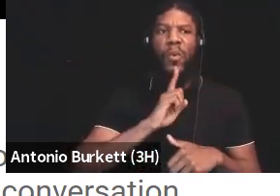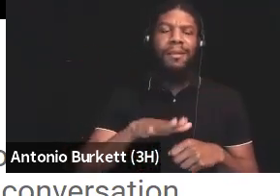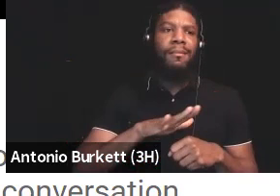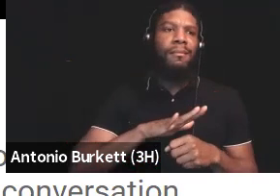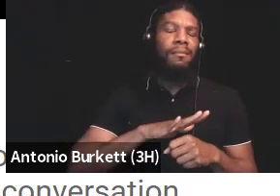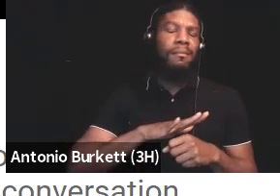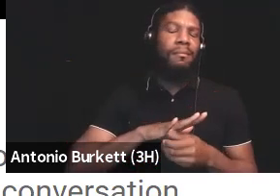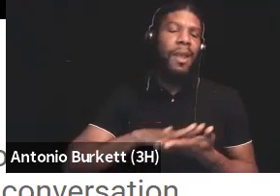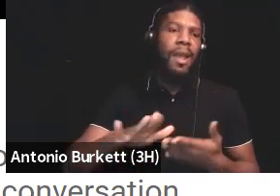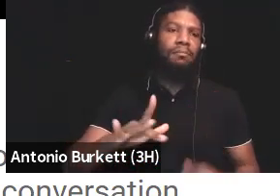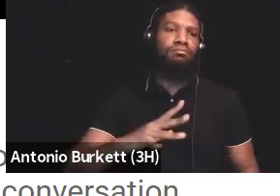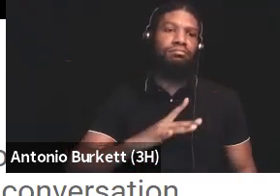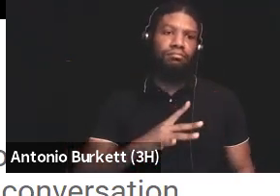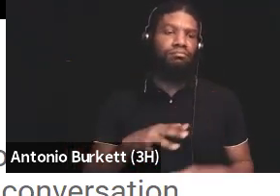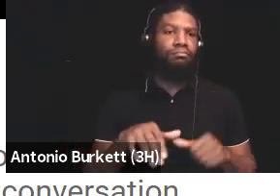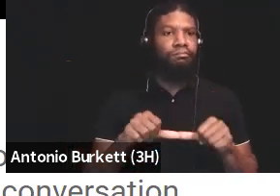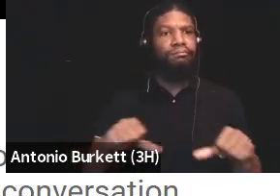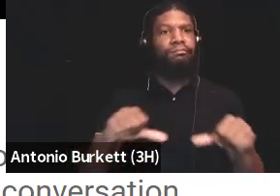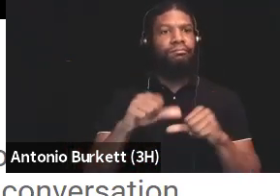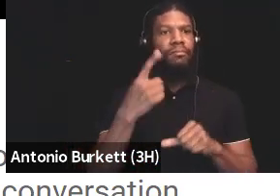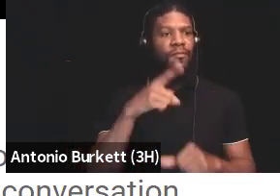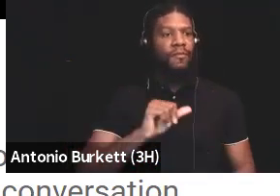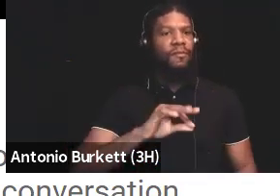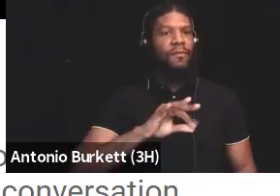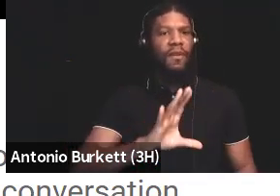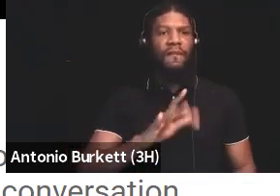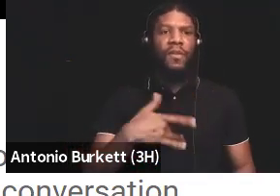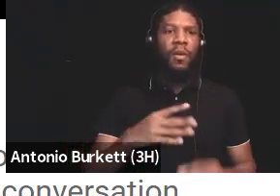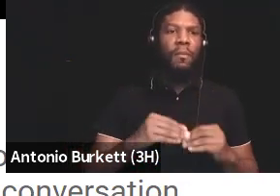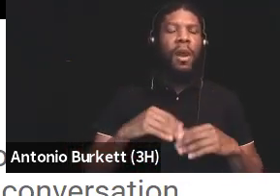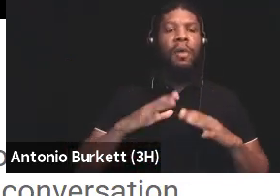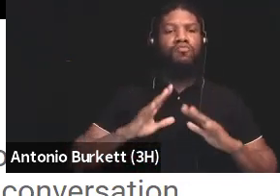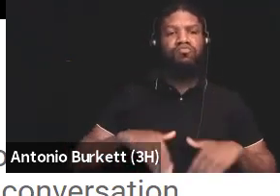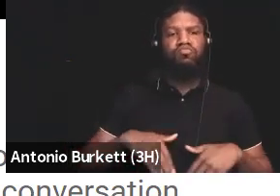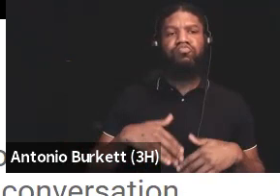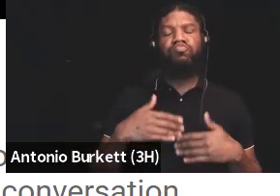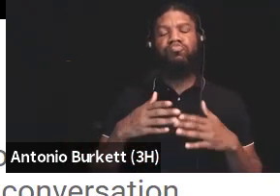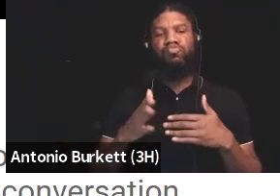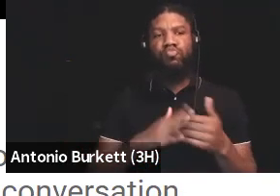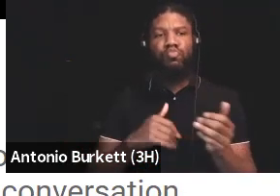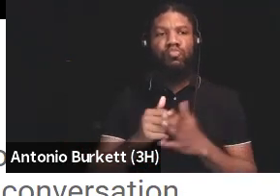faculty to feel comfortable and also be familiar with those and see the value in them. The kind of